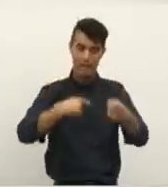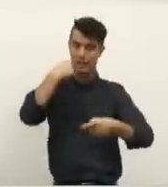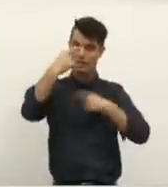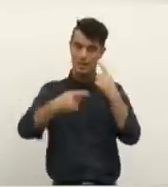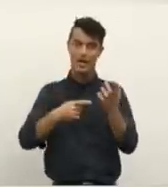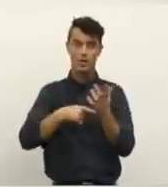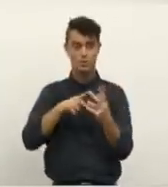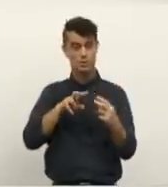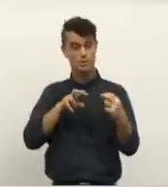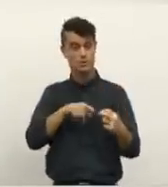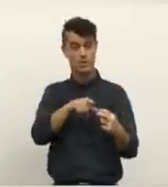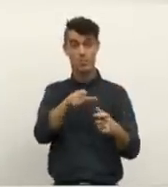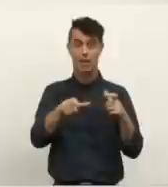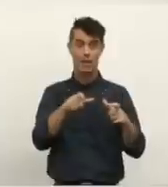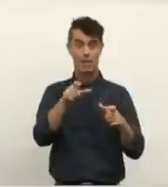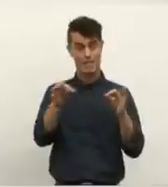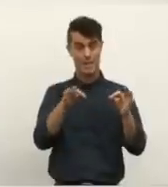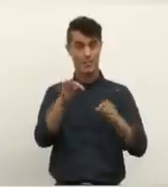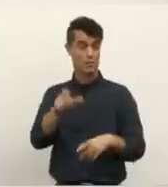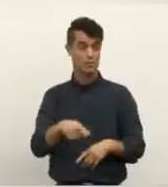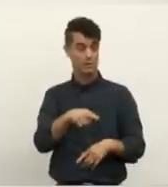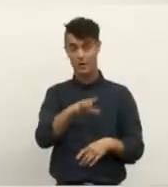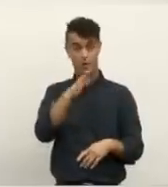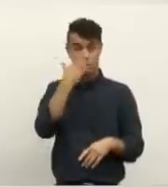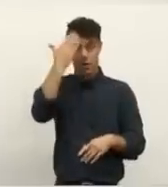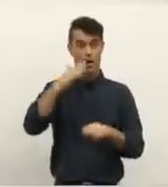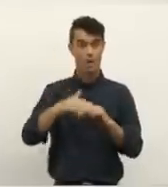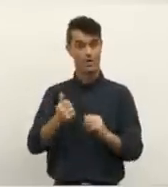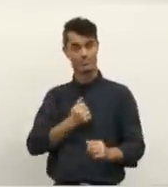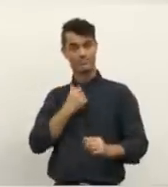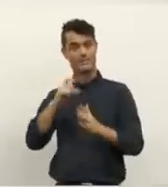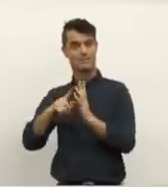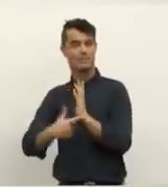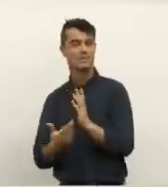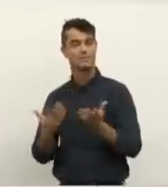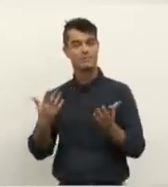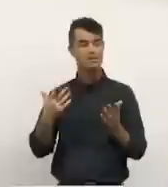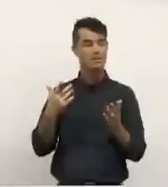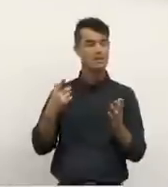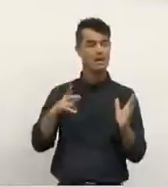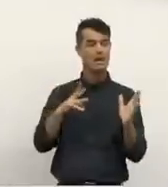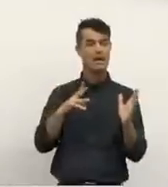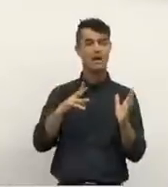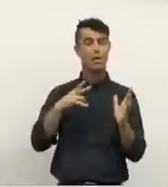who potentially does not understand it. So, at the agency, we don't expect planners to be experts in AT,